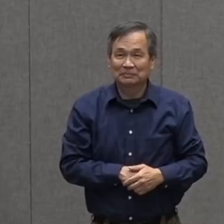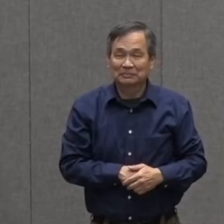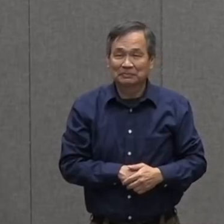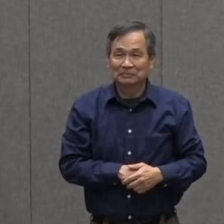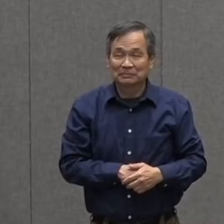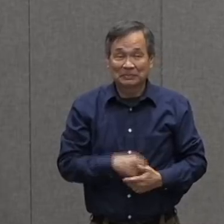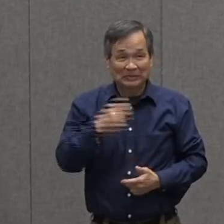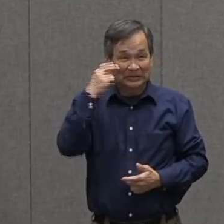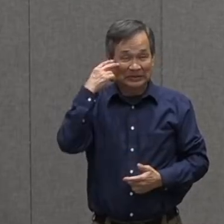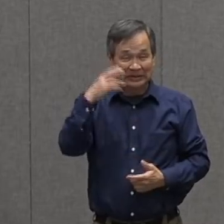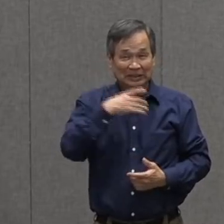I love this picture.